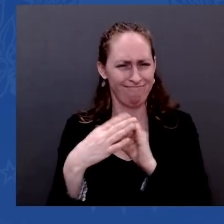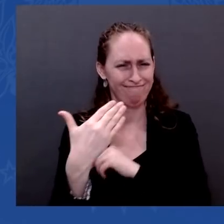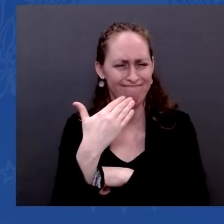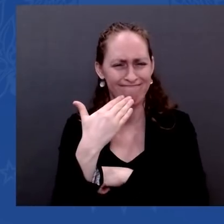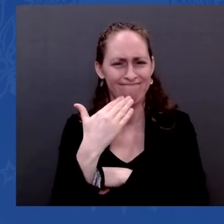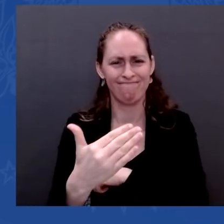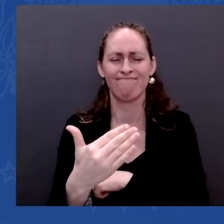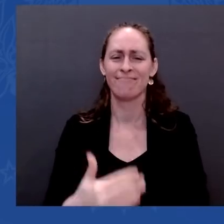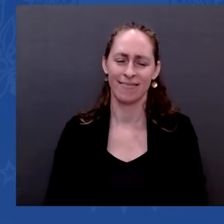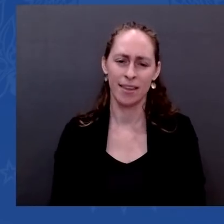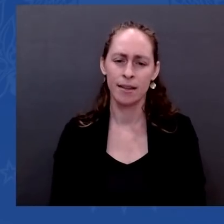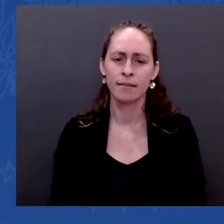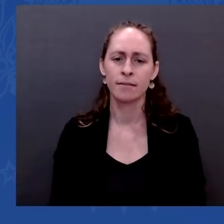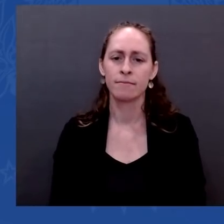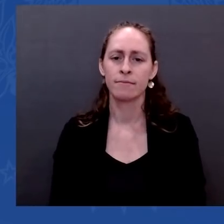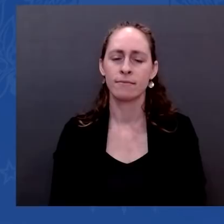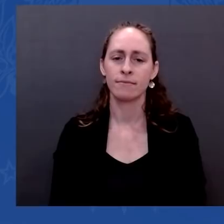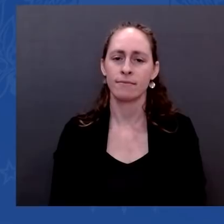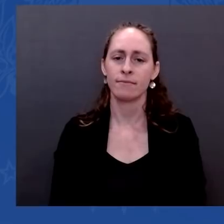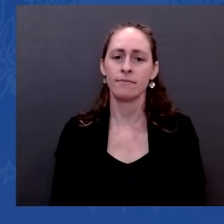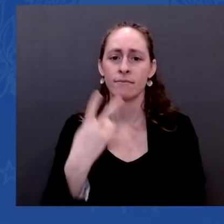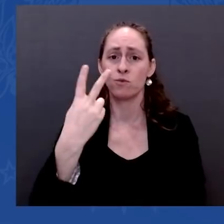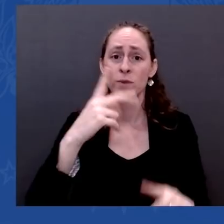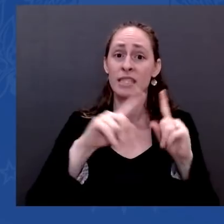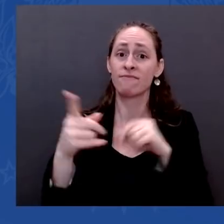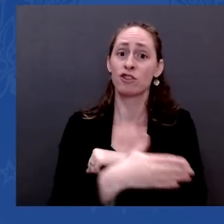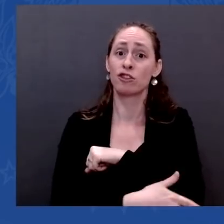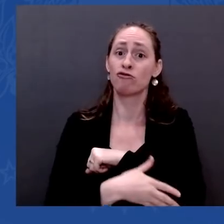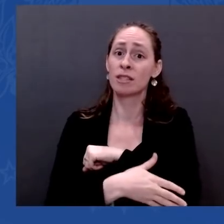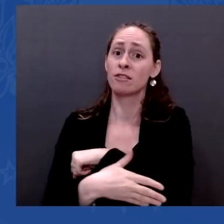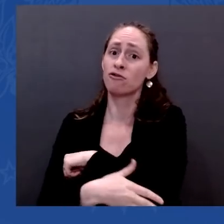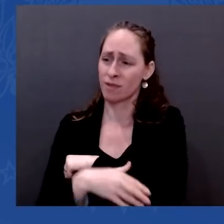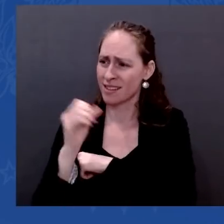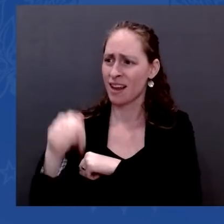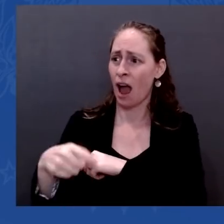President Biden: Thank you very much. We'll now take a couple questions to each --